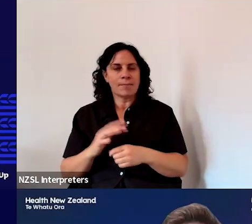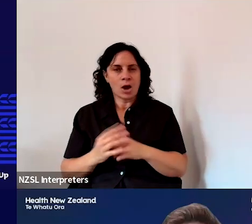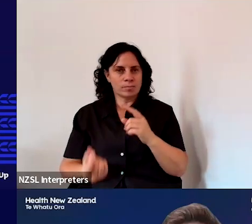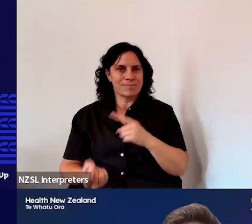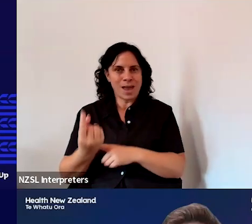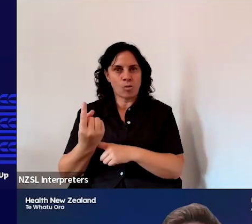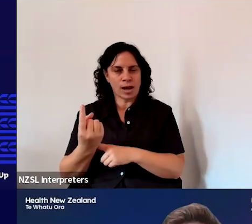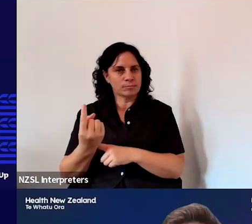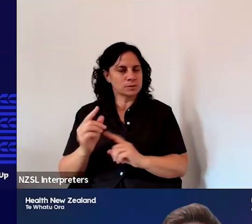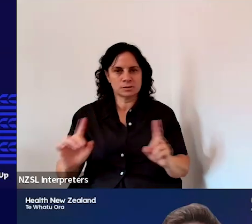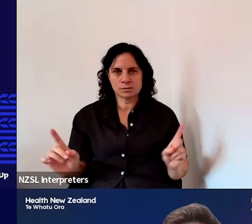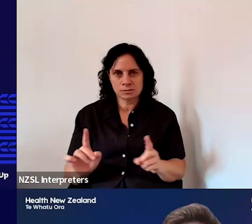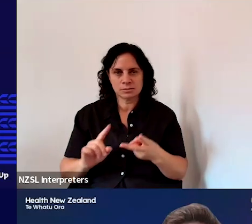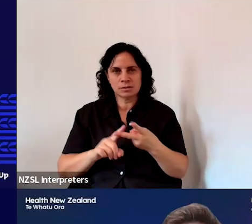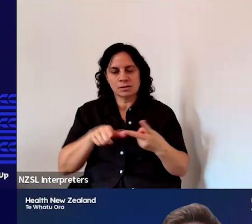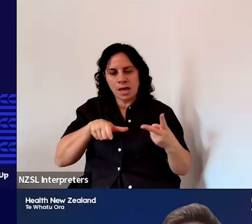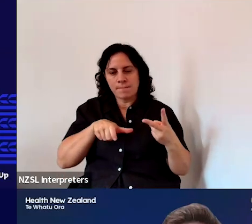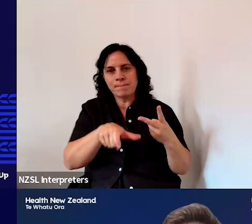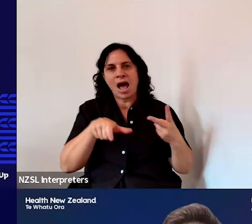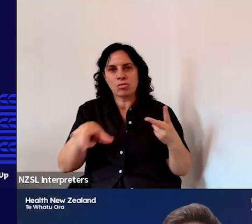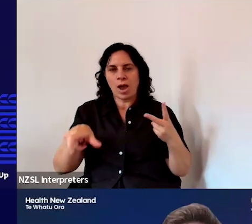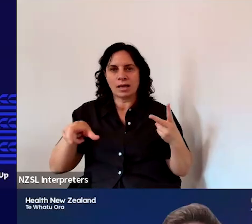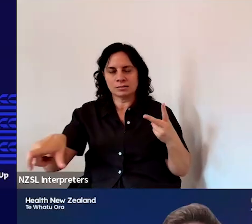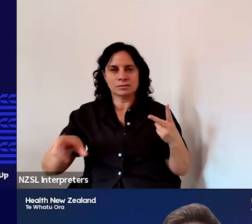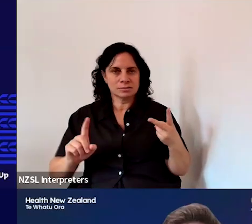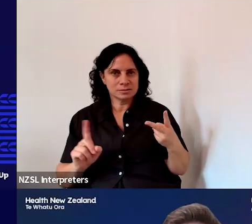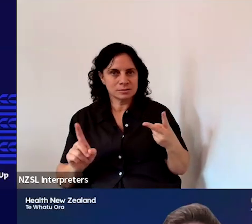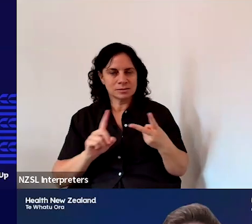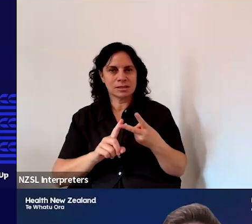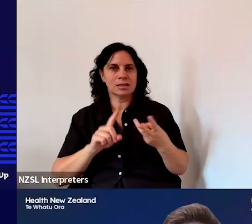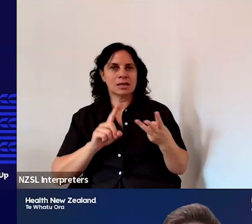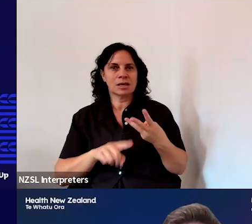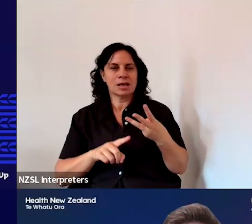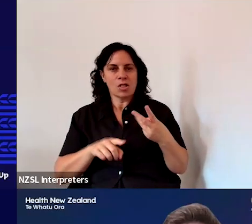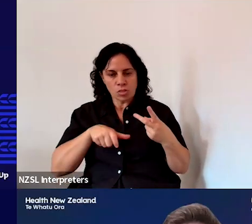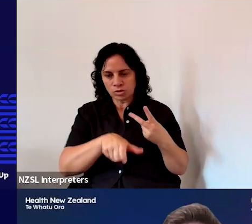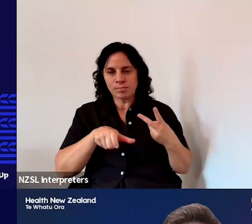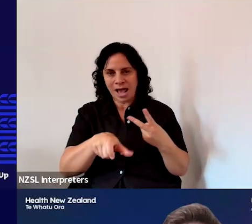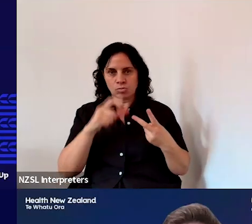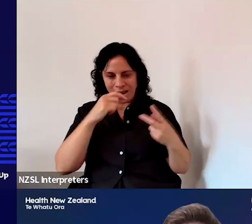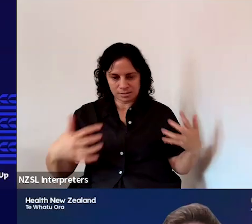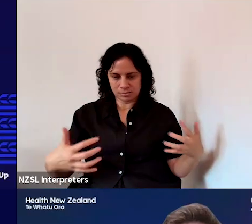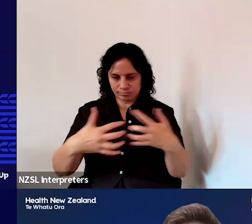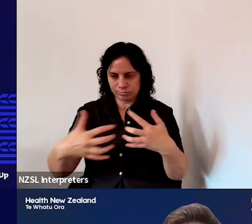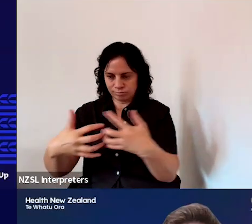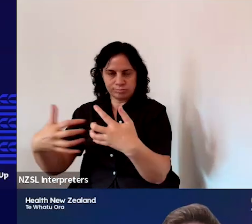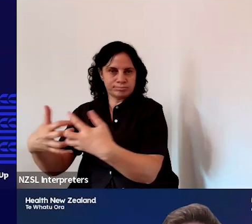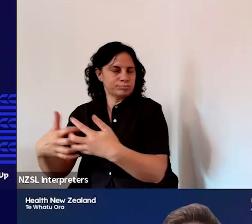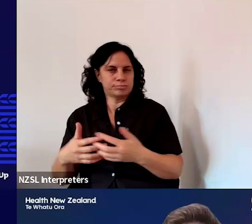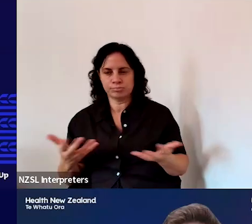And then what are the pathways, and how do they where do they intersect? Because from a government point of view, we are very interested